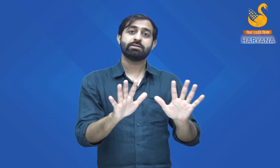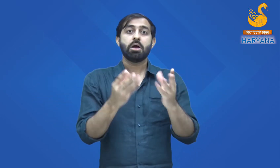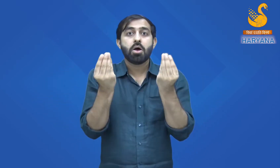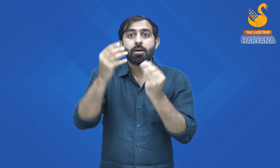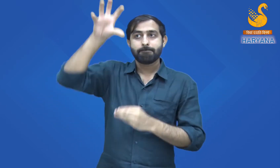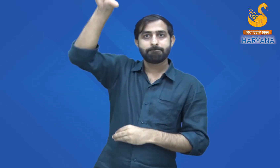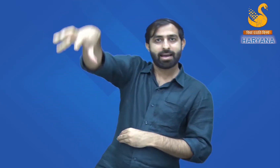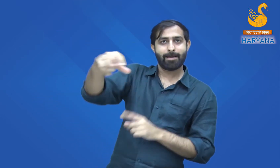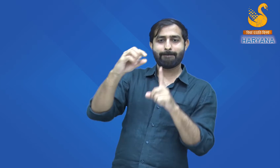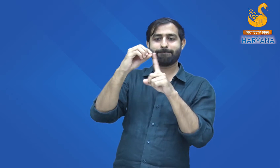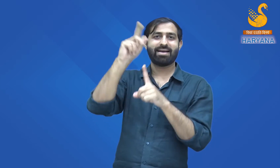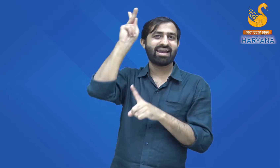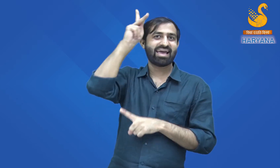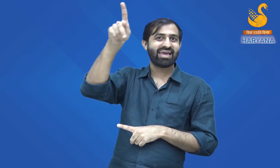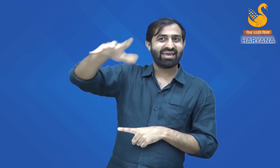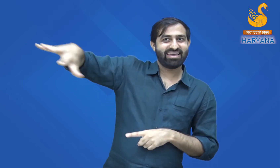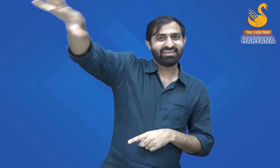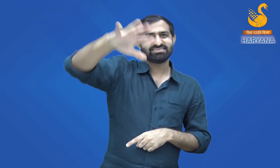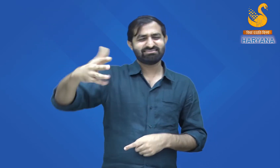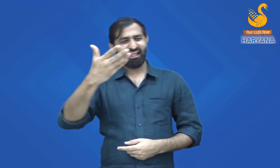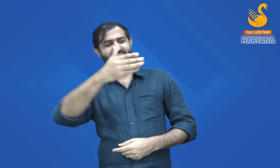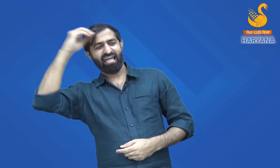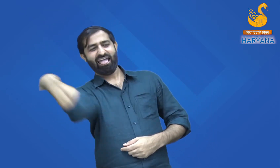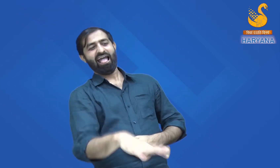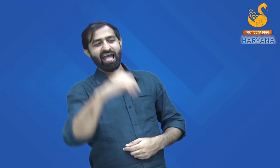If any other country mocks India or Indians